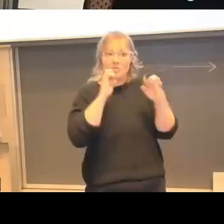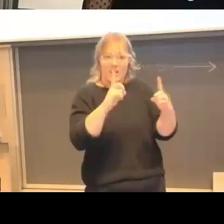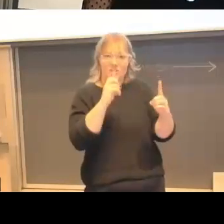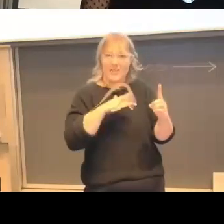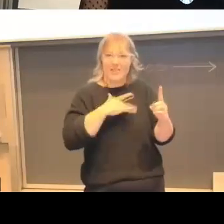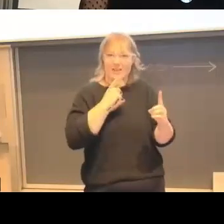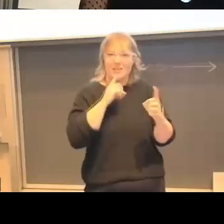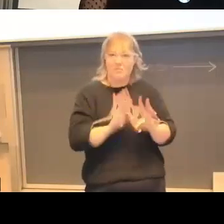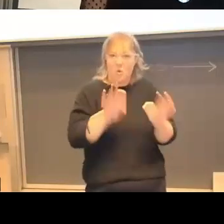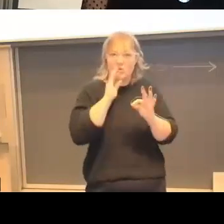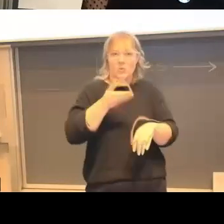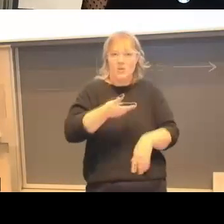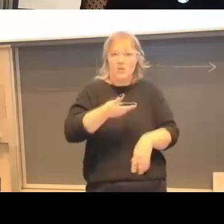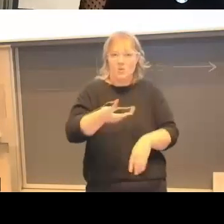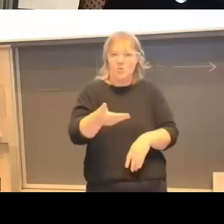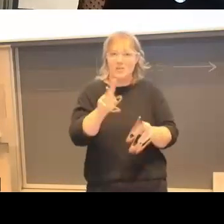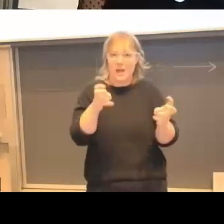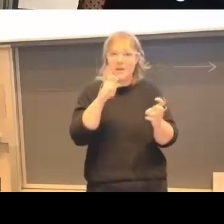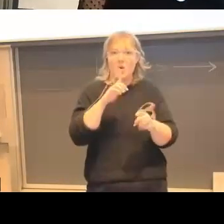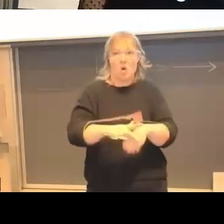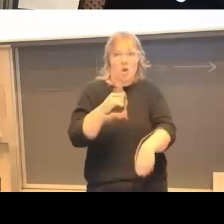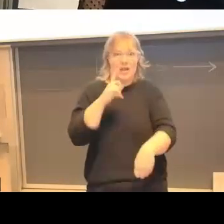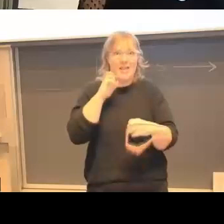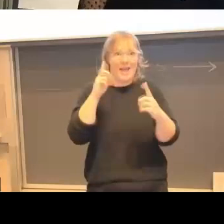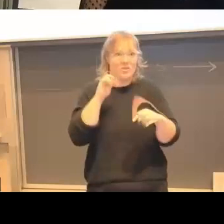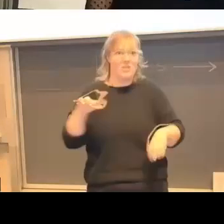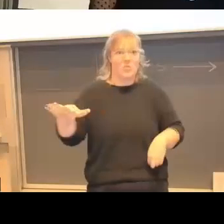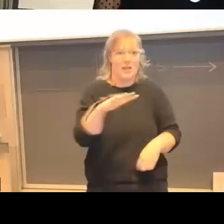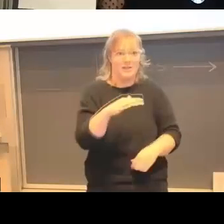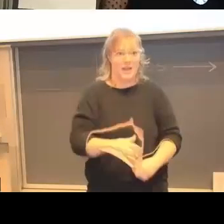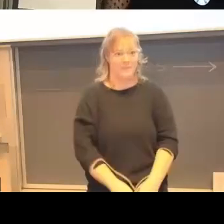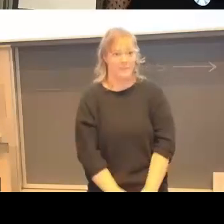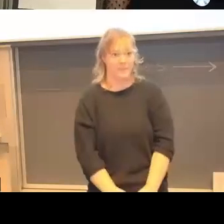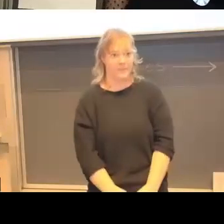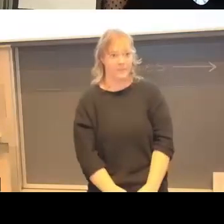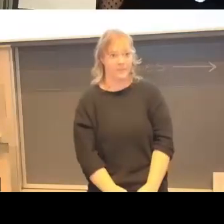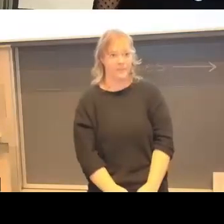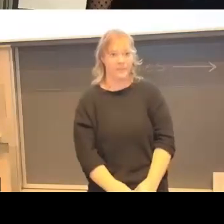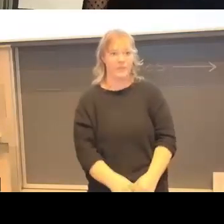topic early on to shift the educational landscape in looking at the surgeons versus expert coach's